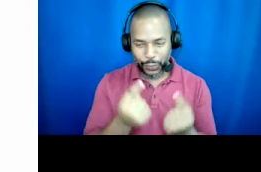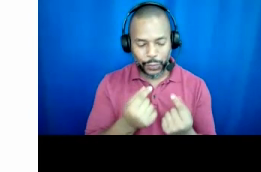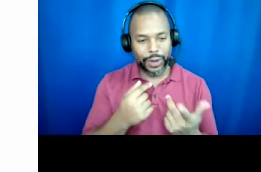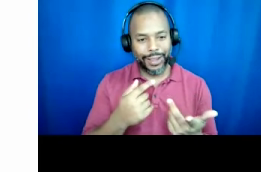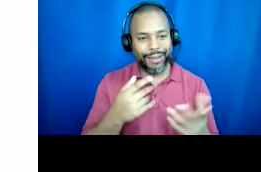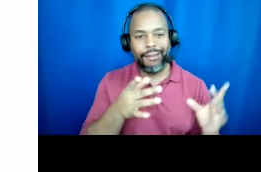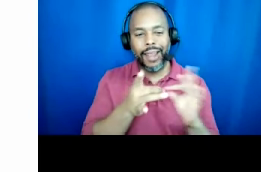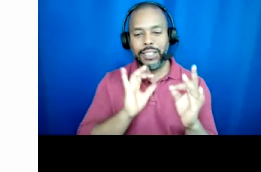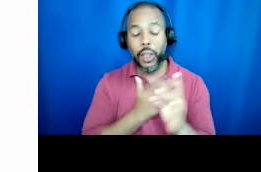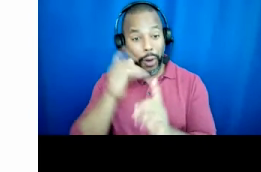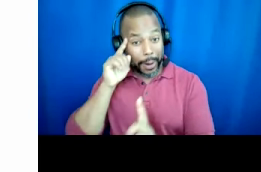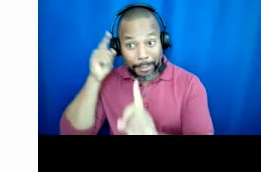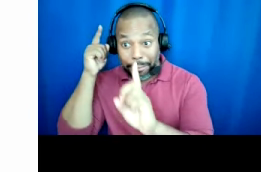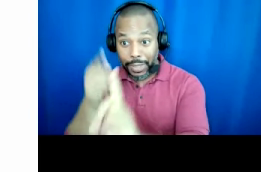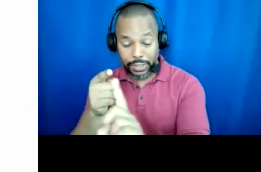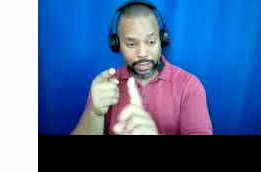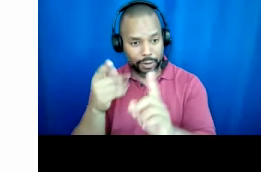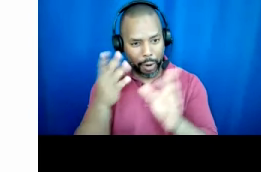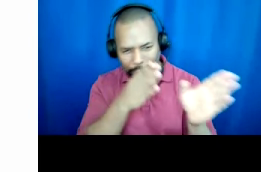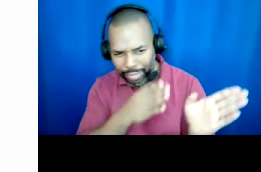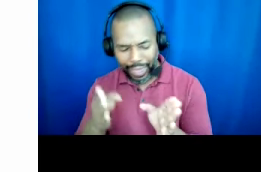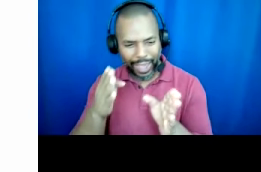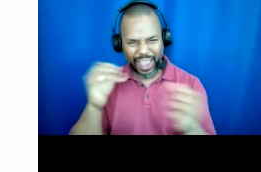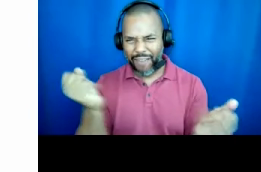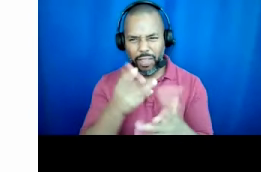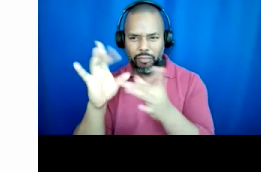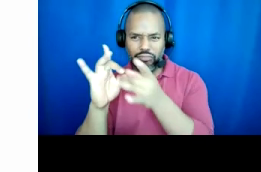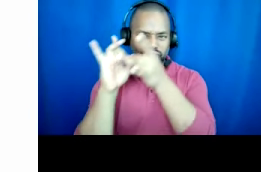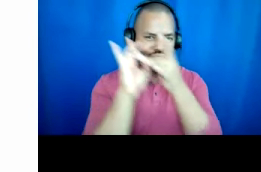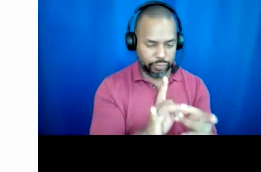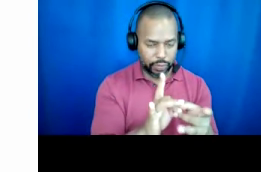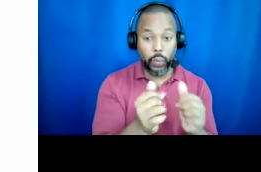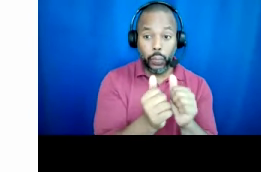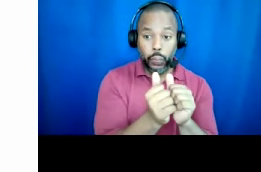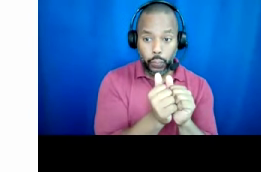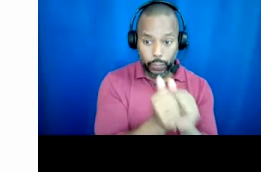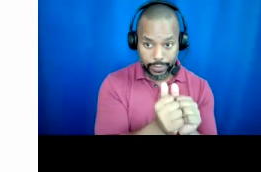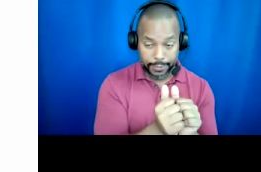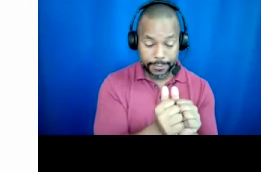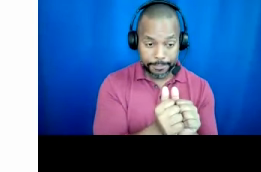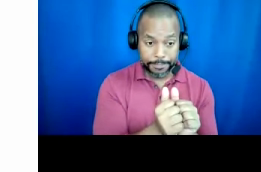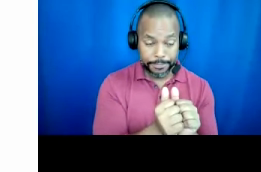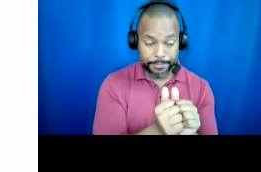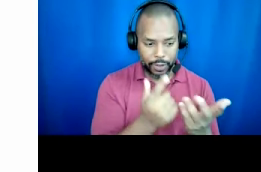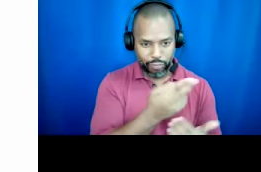our plans, our goals with our actual, resource allocation process.